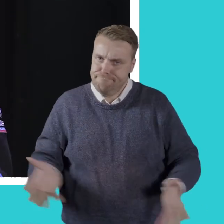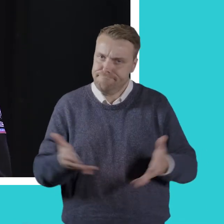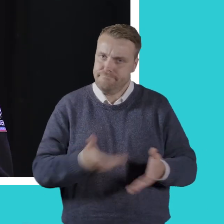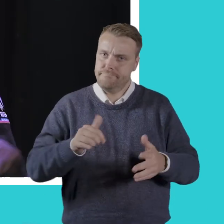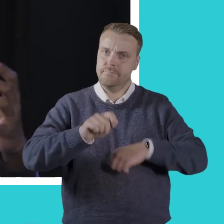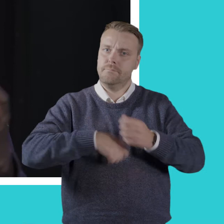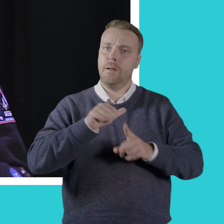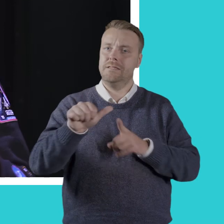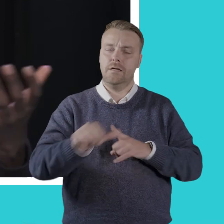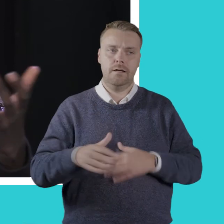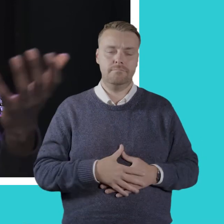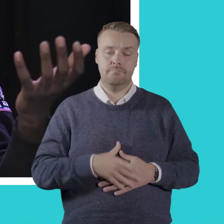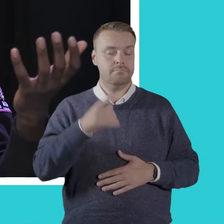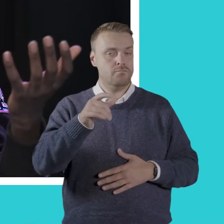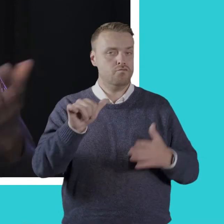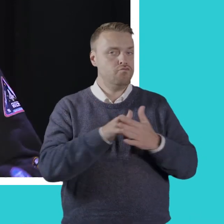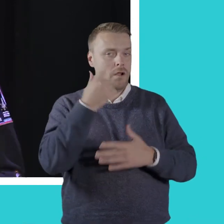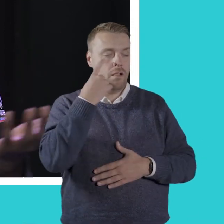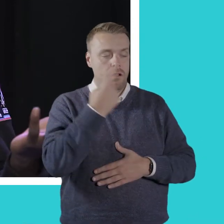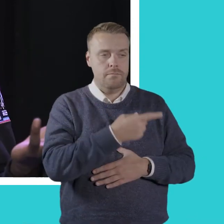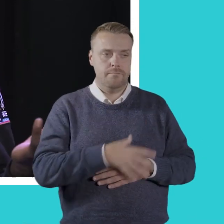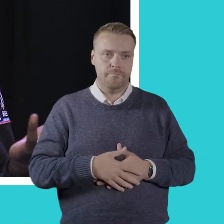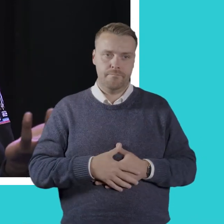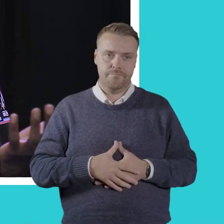check out. And again I don't need to say anything more because I've spoken about them already